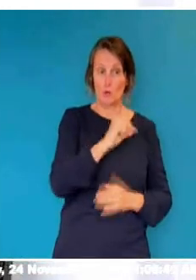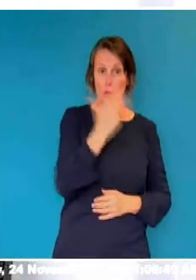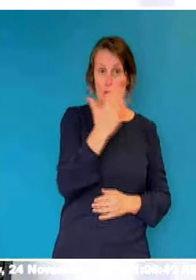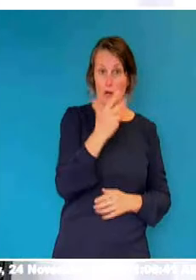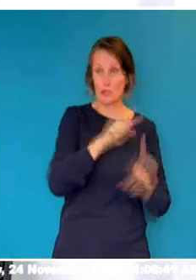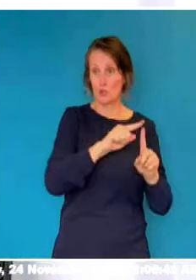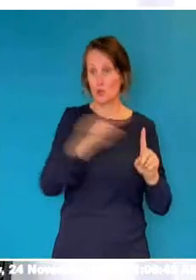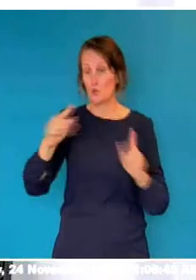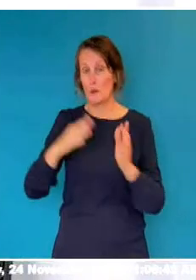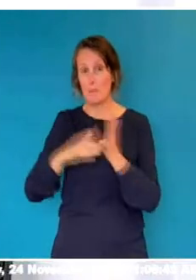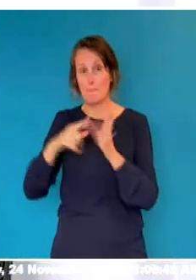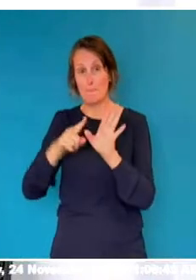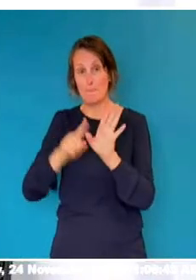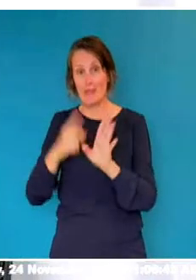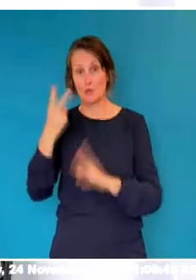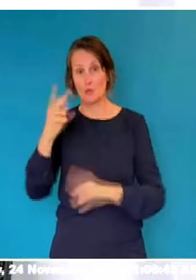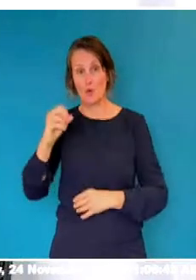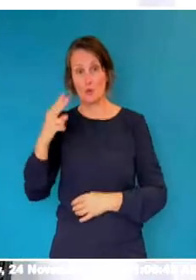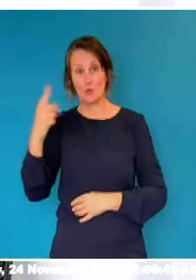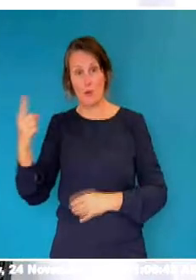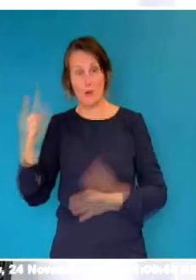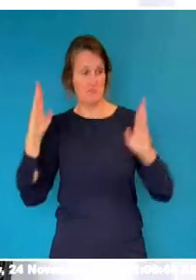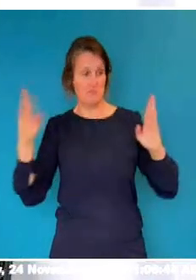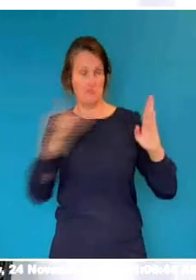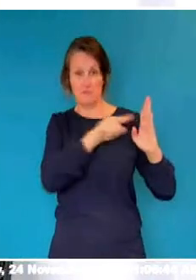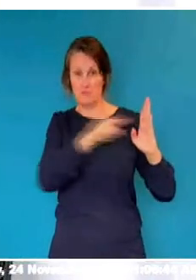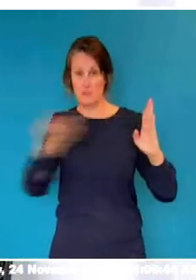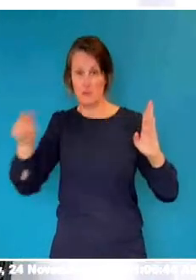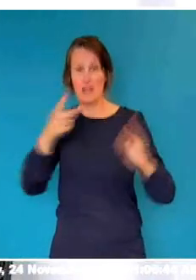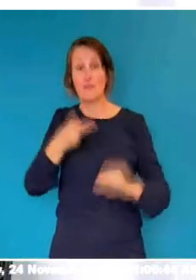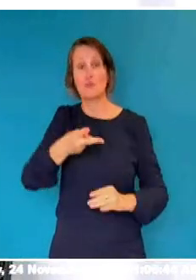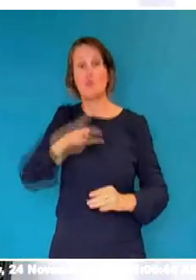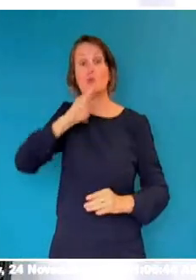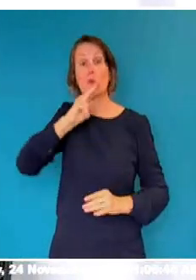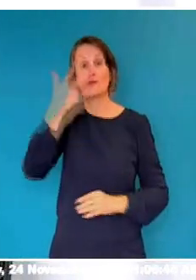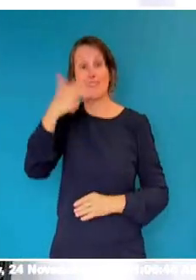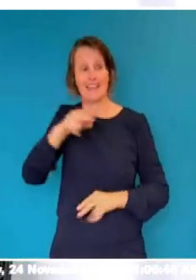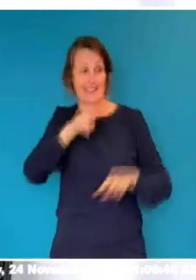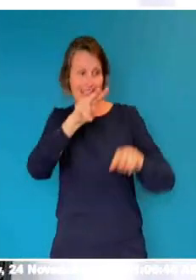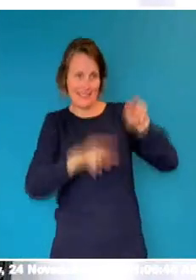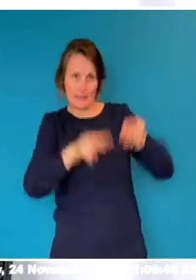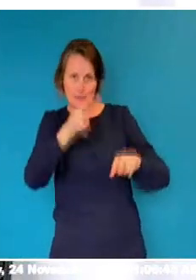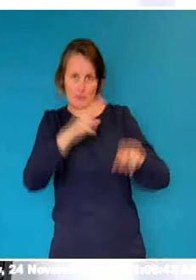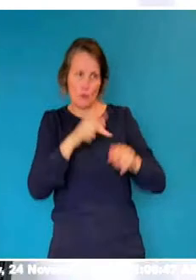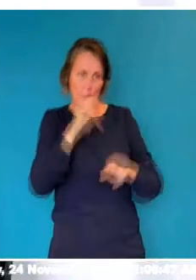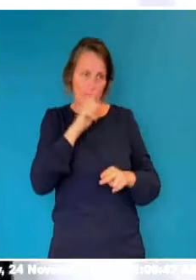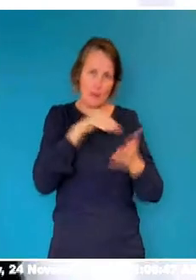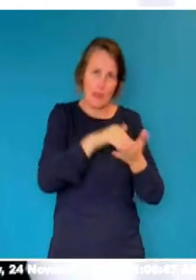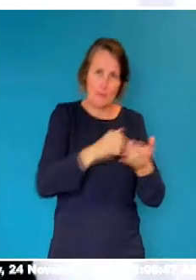2021, there were 280 of these assessments? Correct.